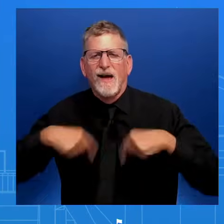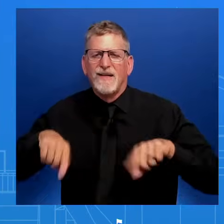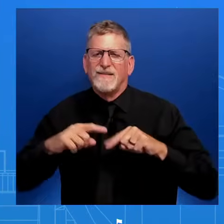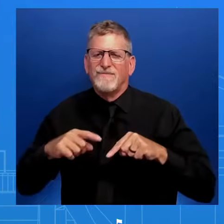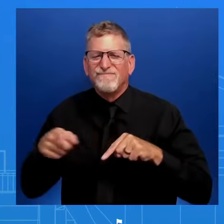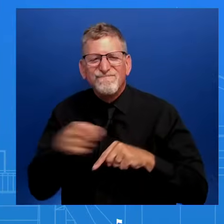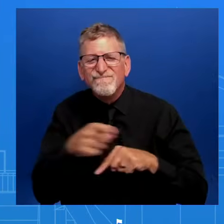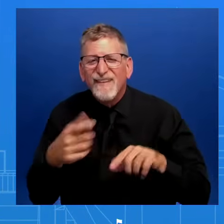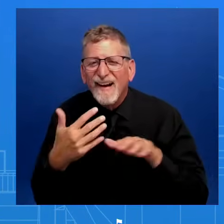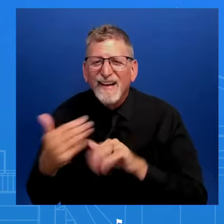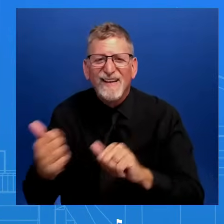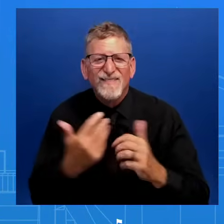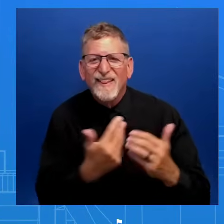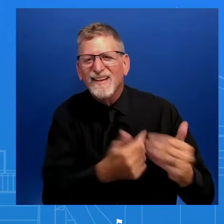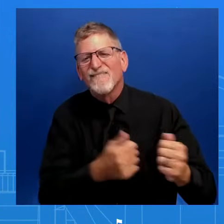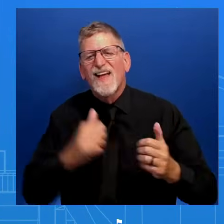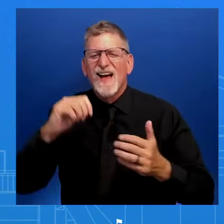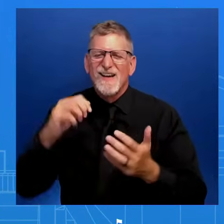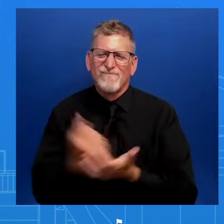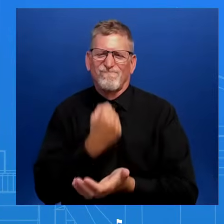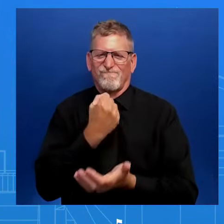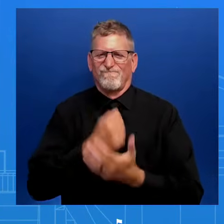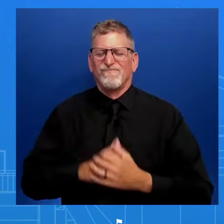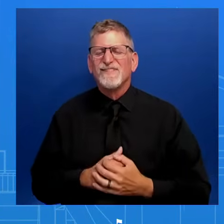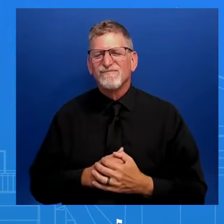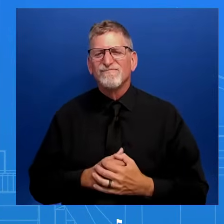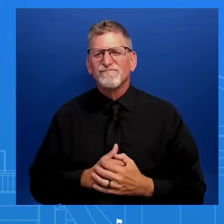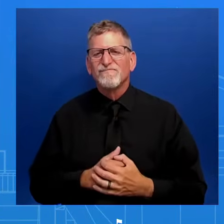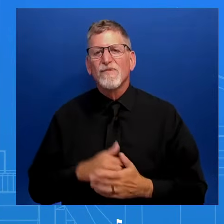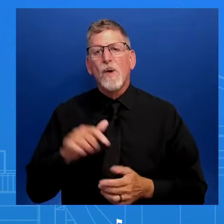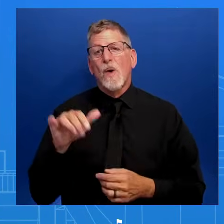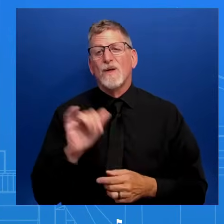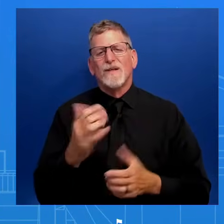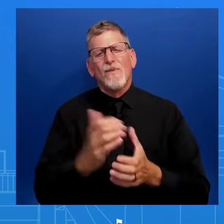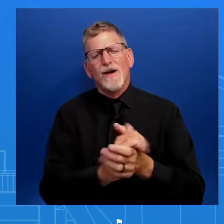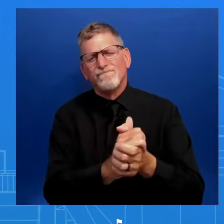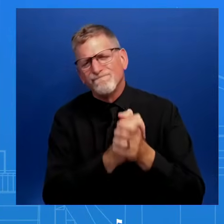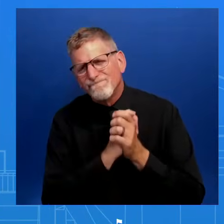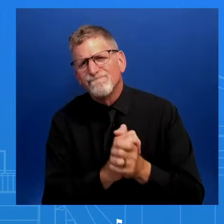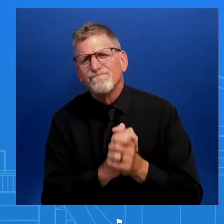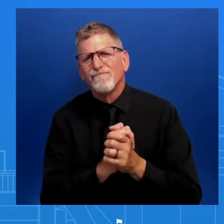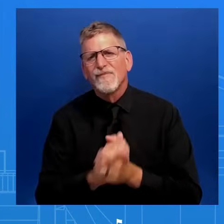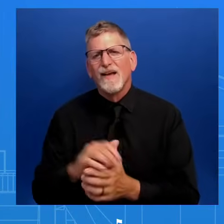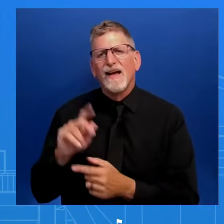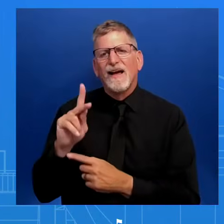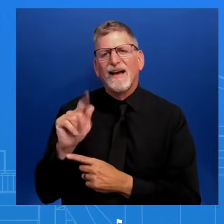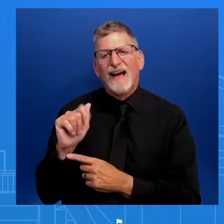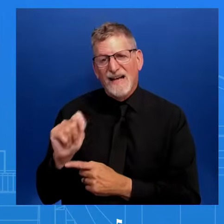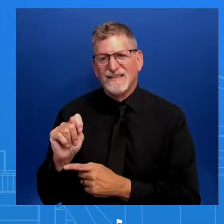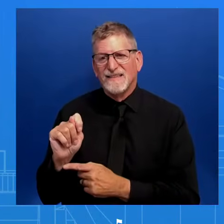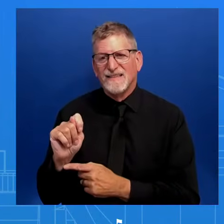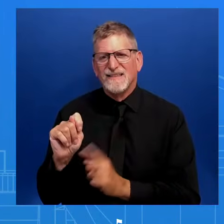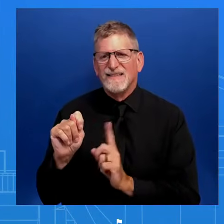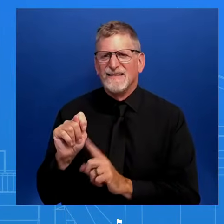And so, you know, there's a strong job market that exists. The -- inflation, as you know, has been easing for the --